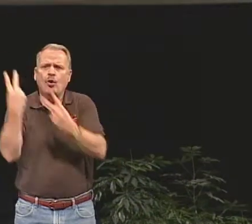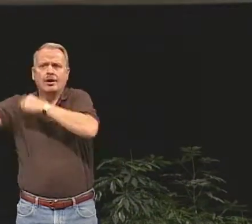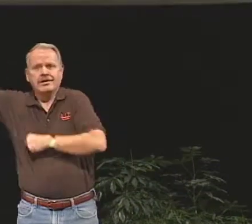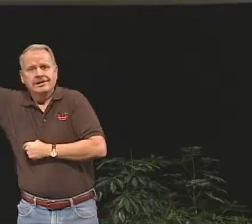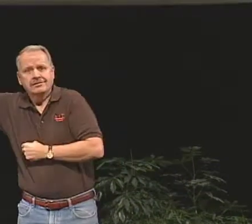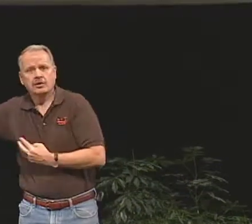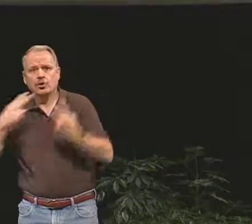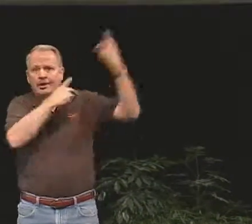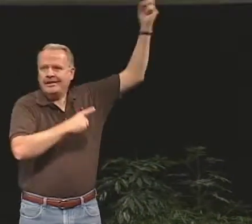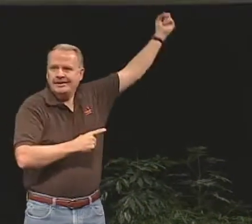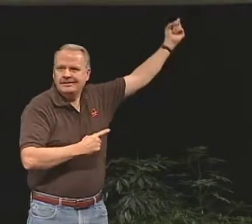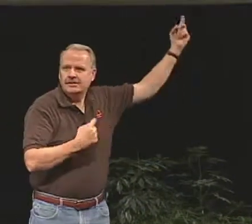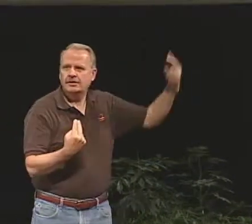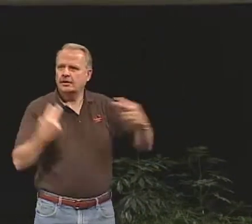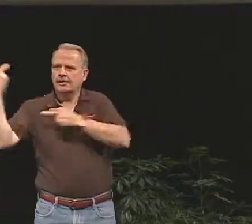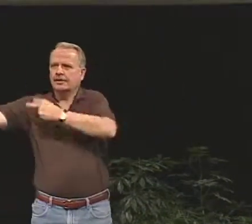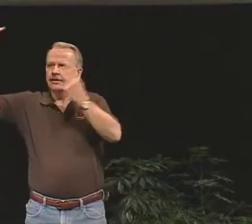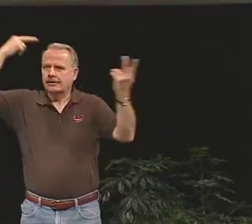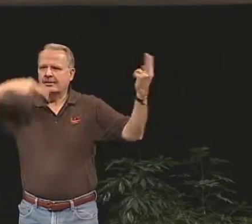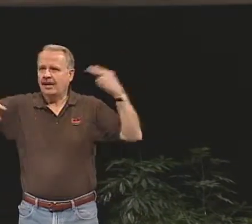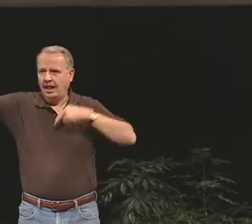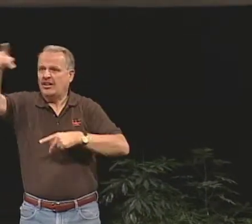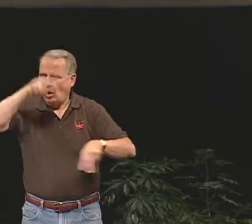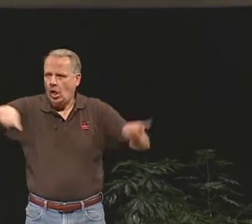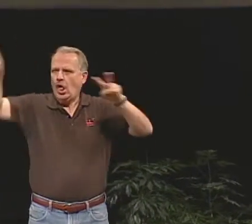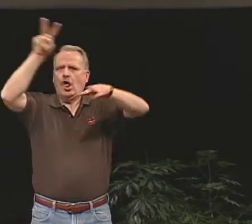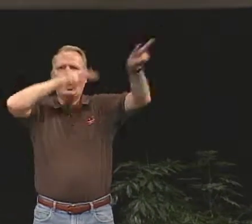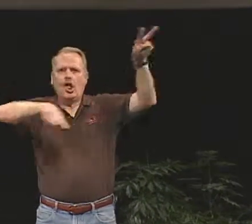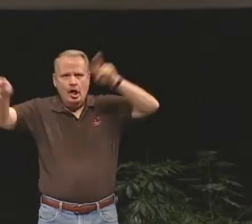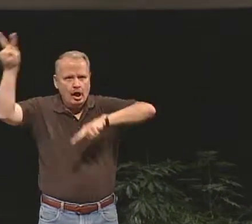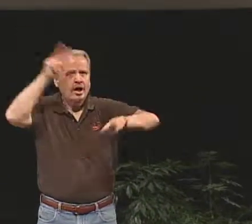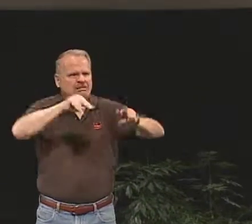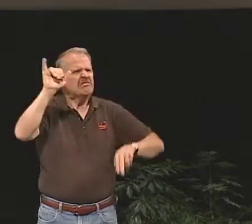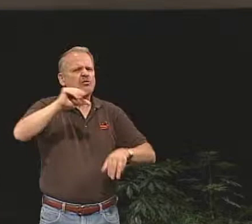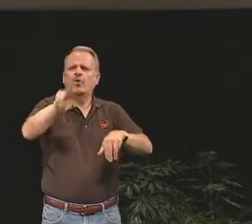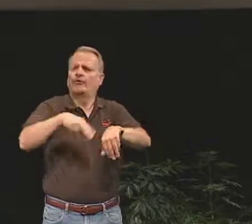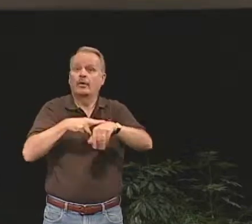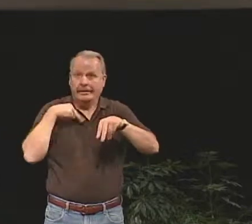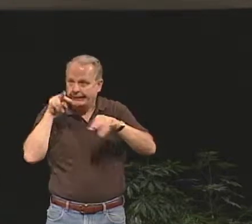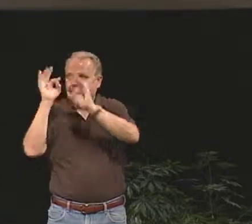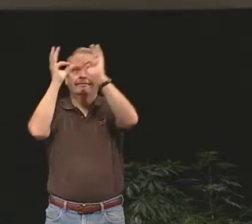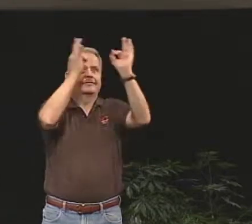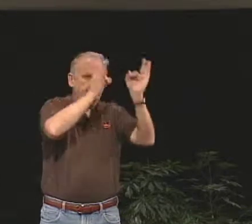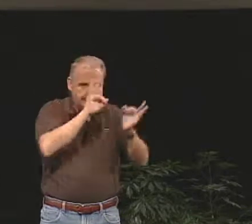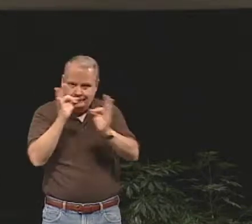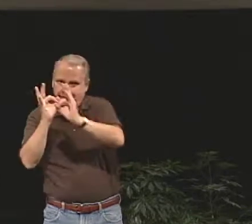Are you looking at me? Are you looking up at the captioning? Are you looking at the slide? You're having to go back and forth, back and forth.